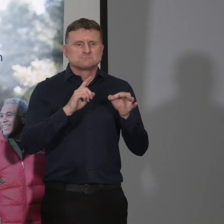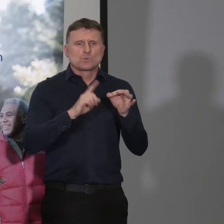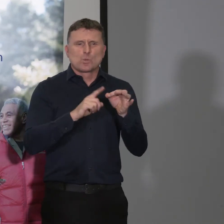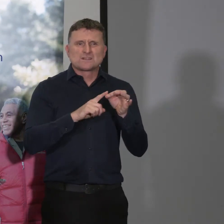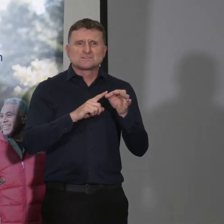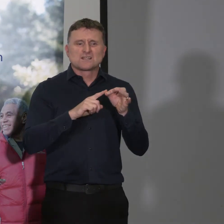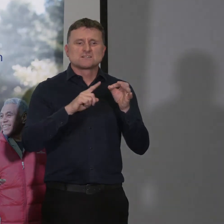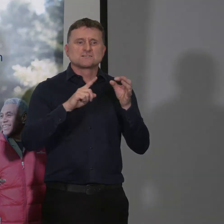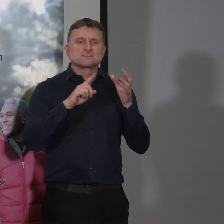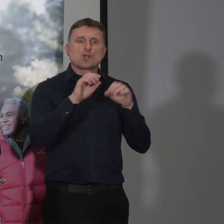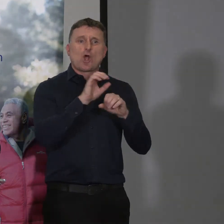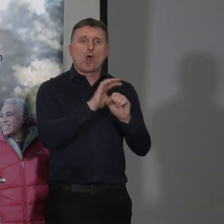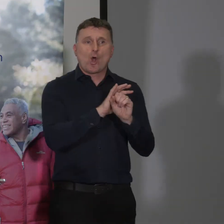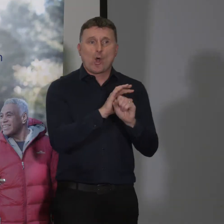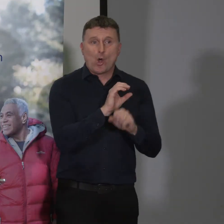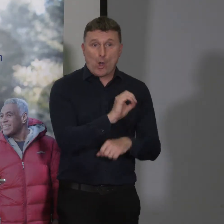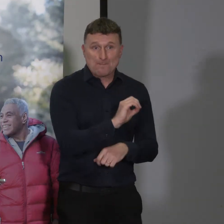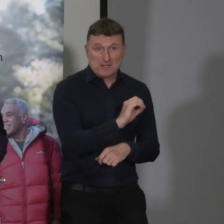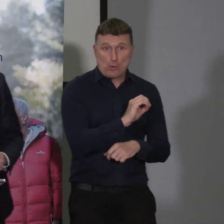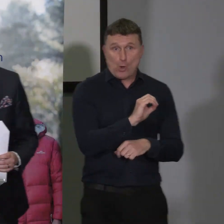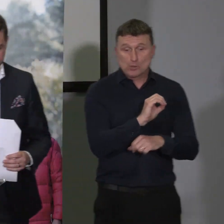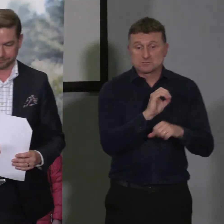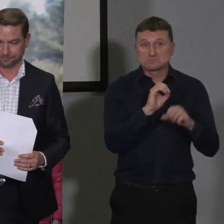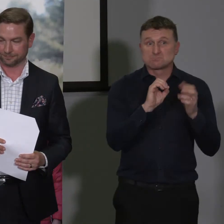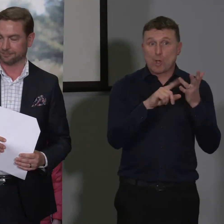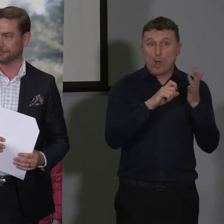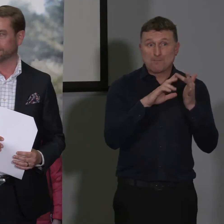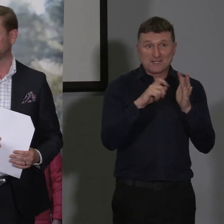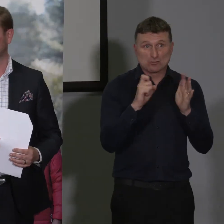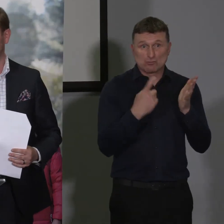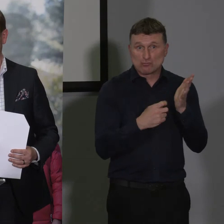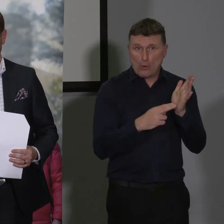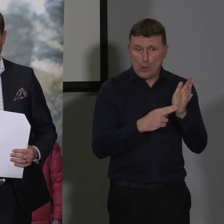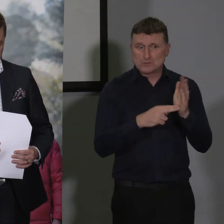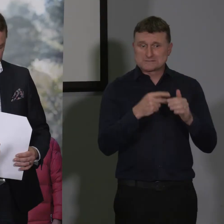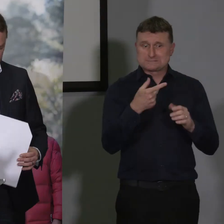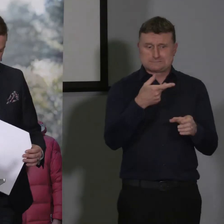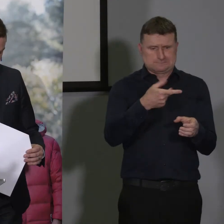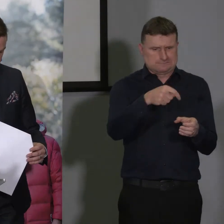an Omicron ready